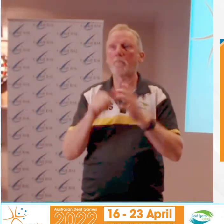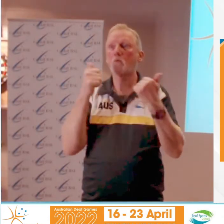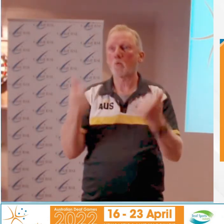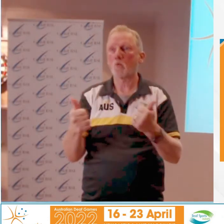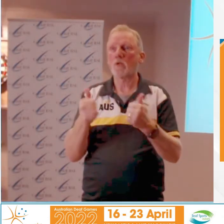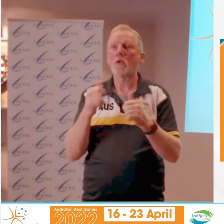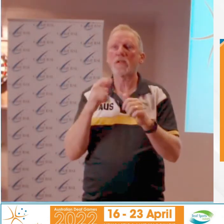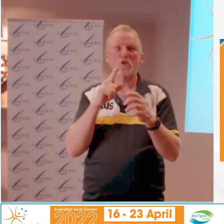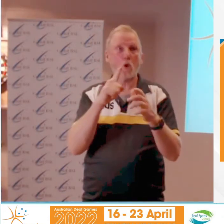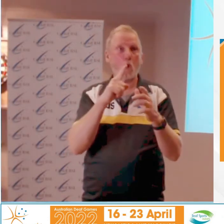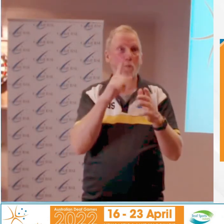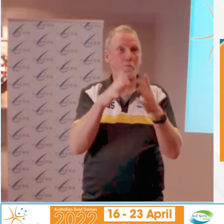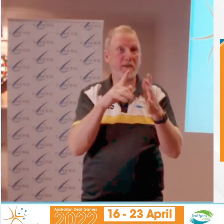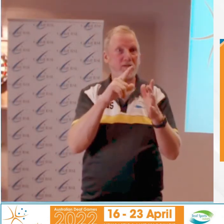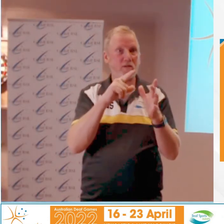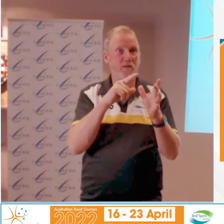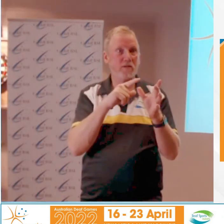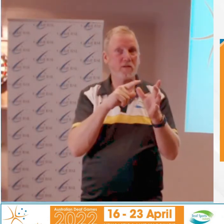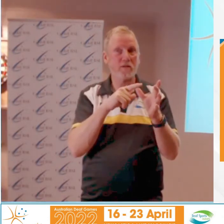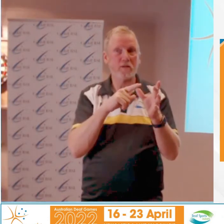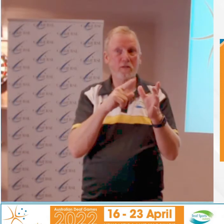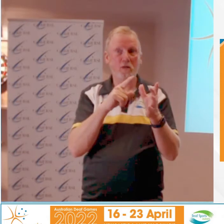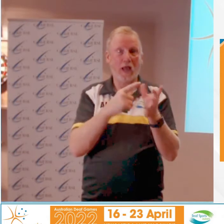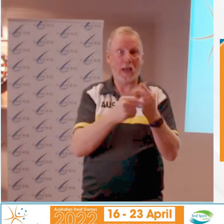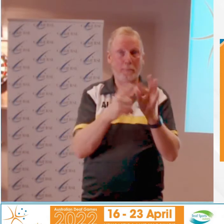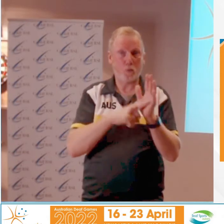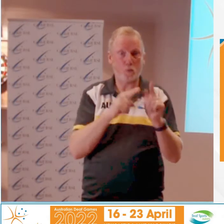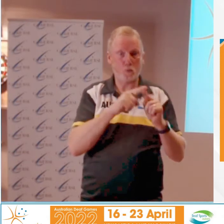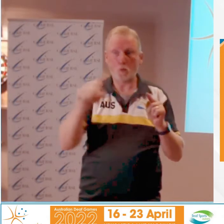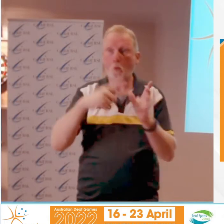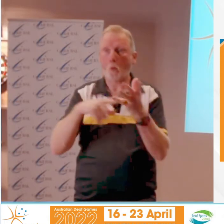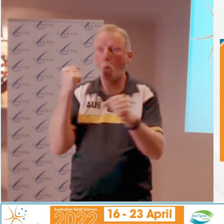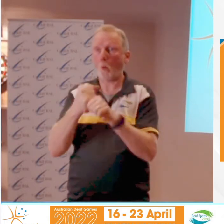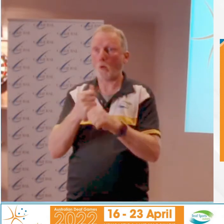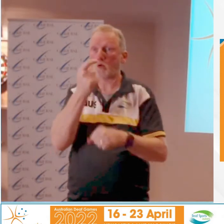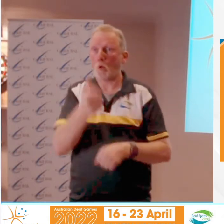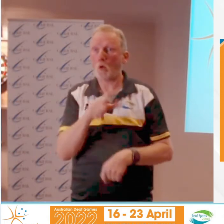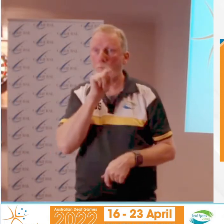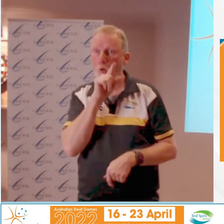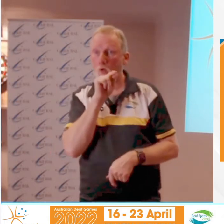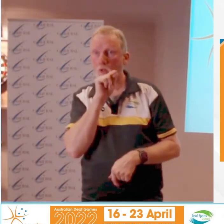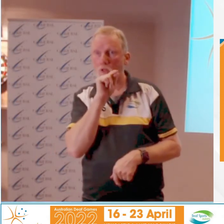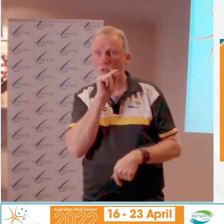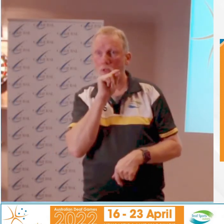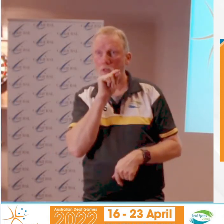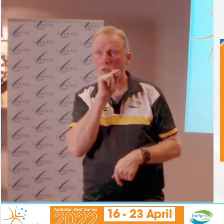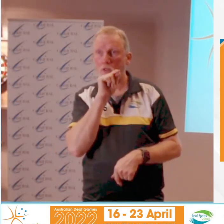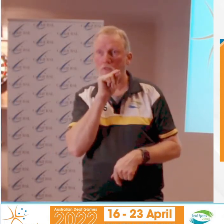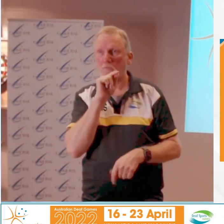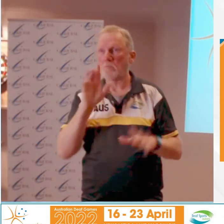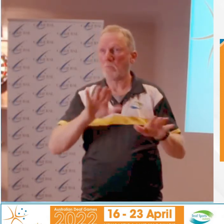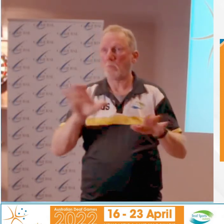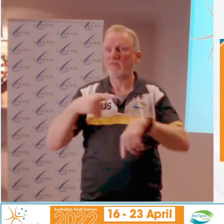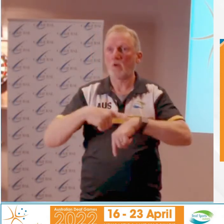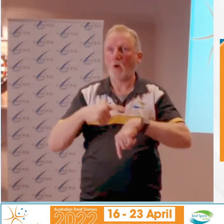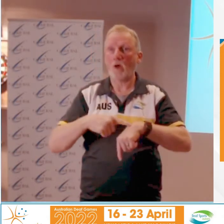okay okay so from april to august you can get that fairly bird price